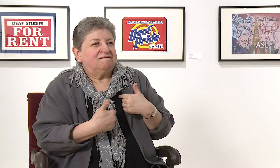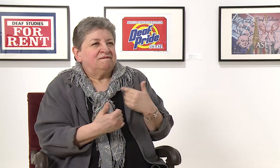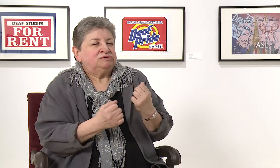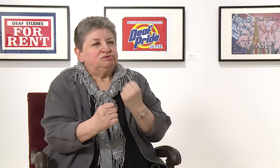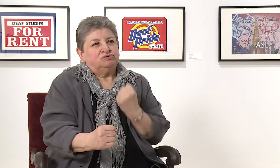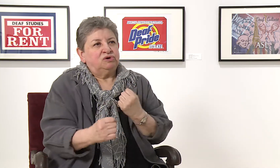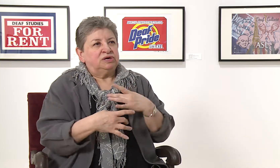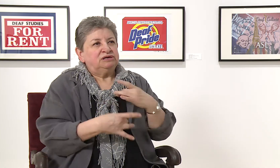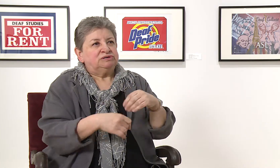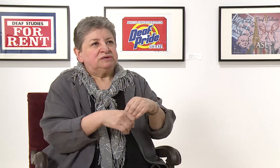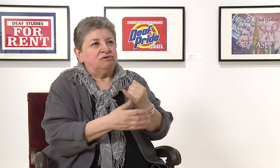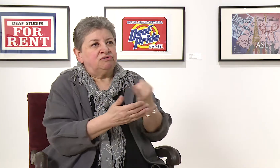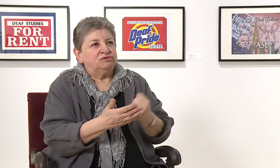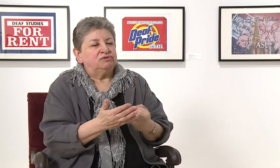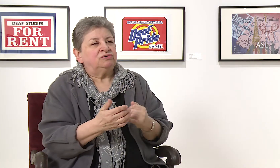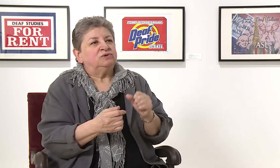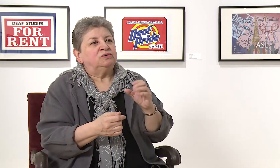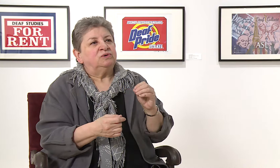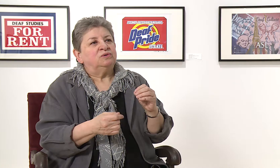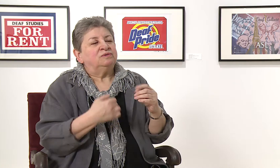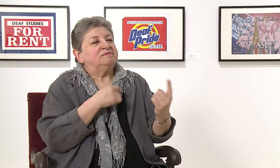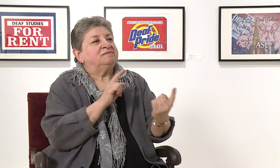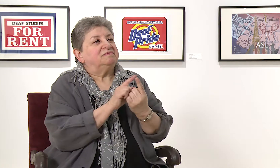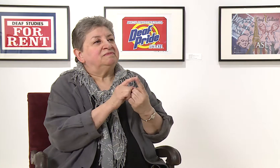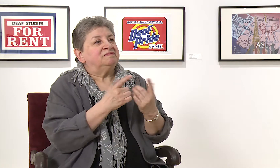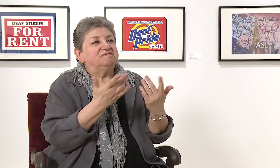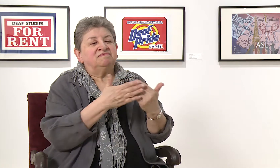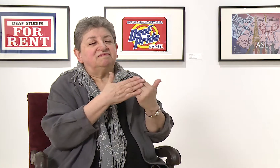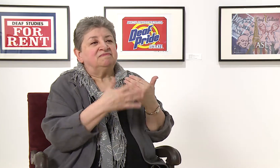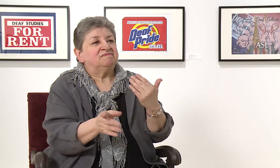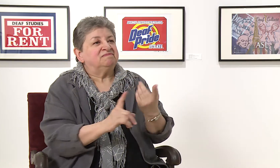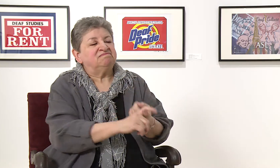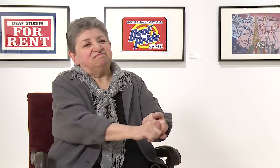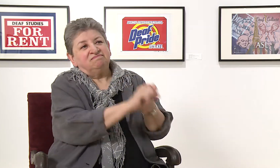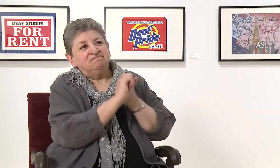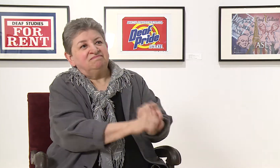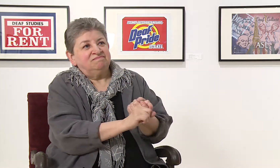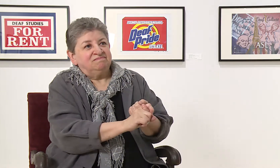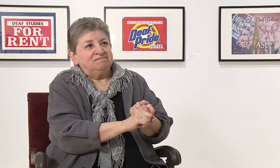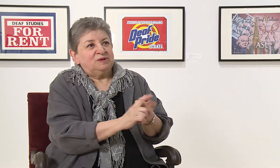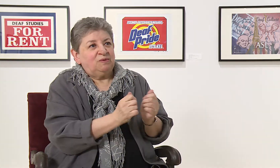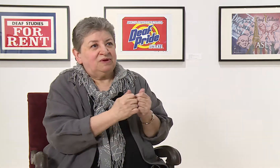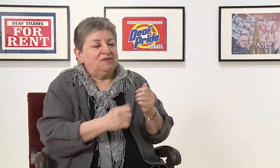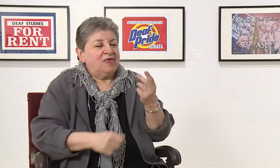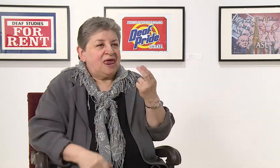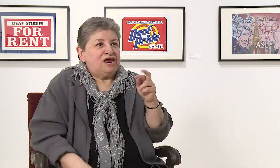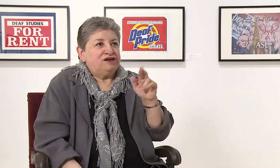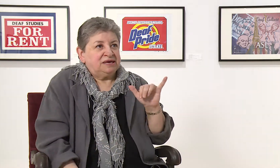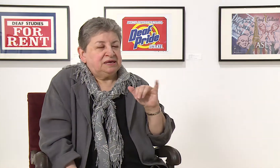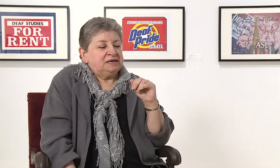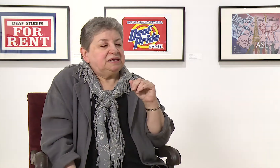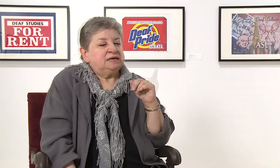And the three of us all had a strong interest in art, And from the moment I met Harry, we were fast friends.